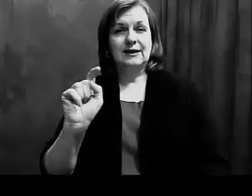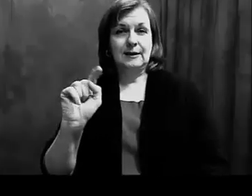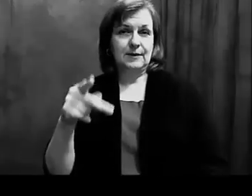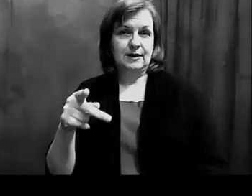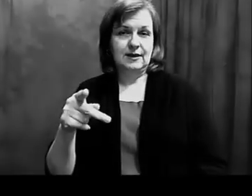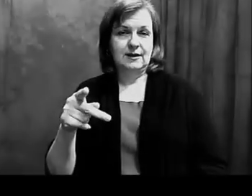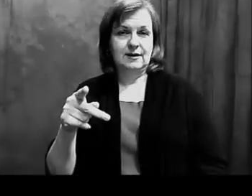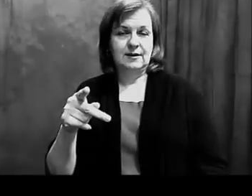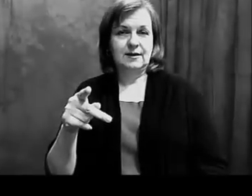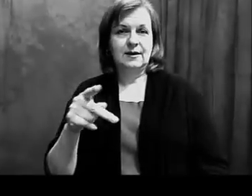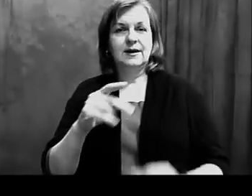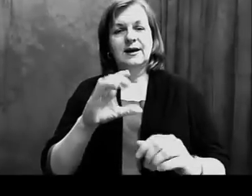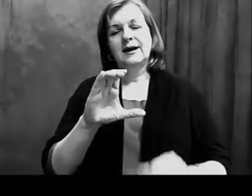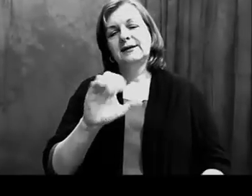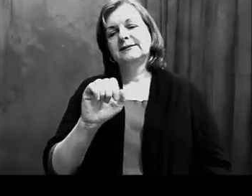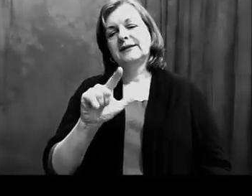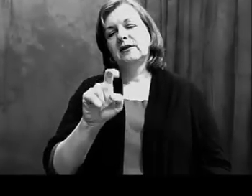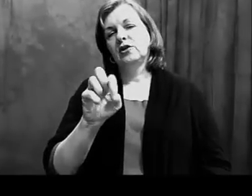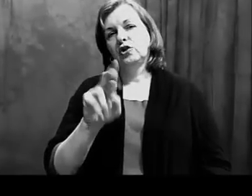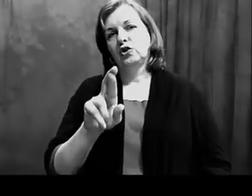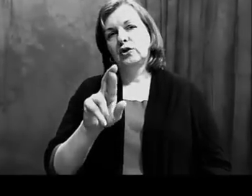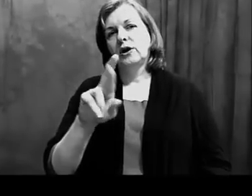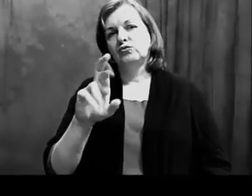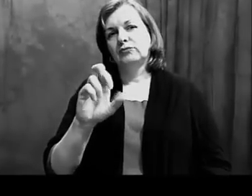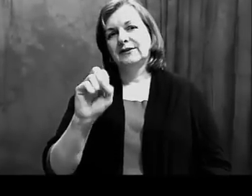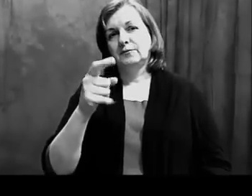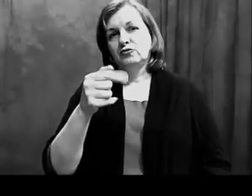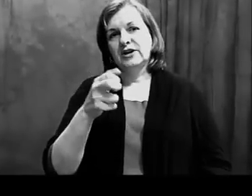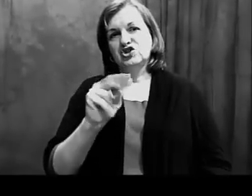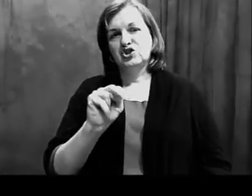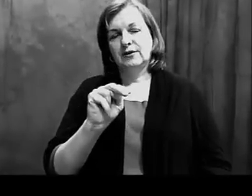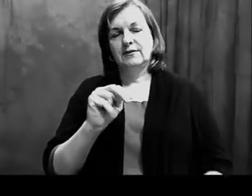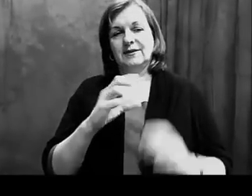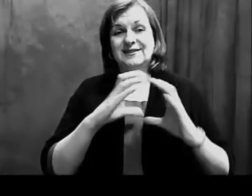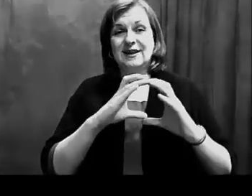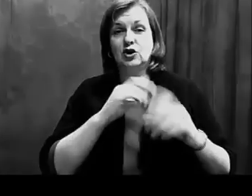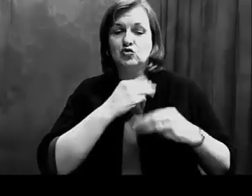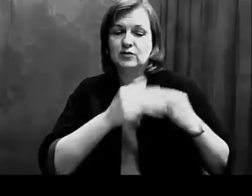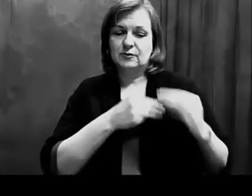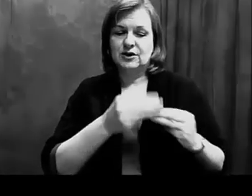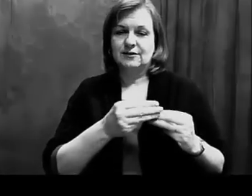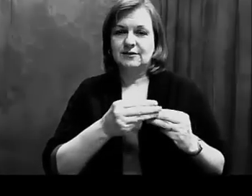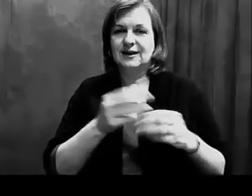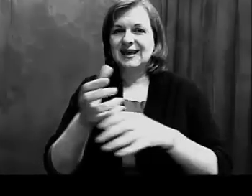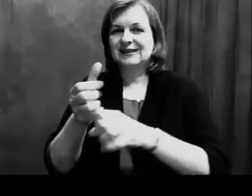so cellular respiration takes sugars and foods